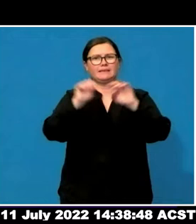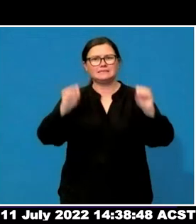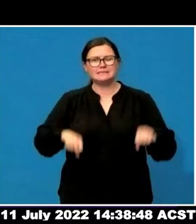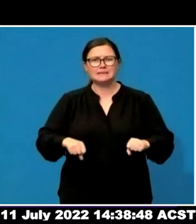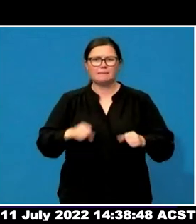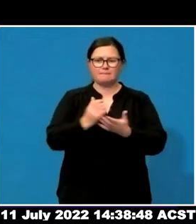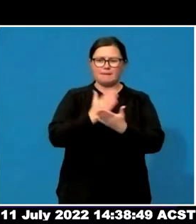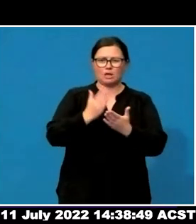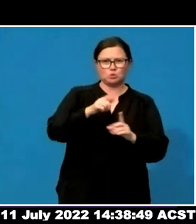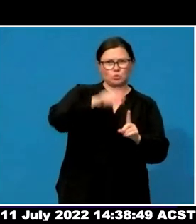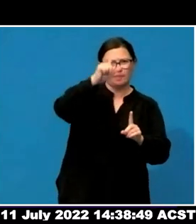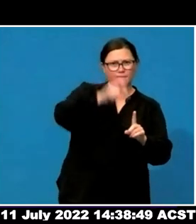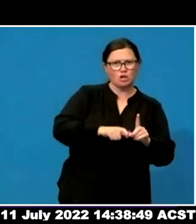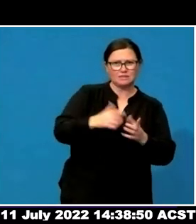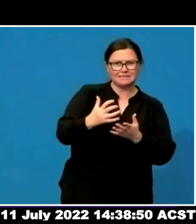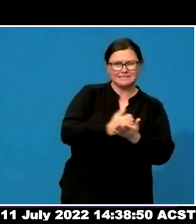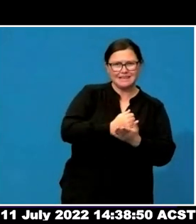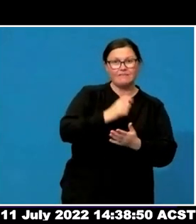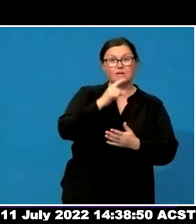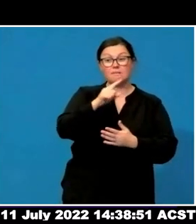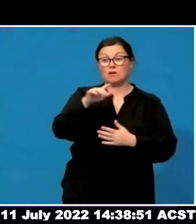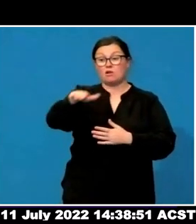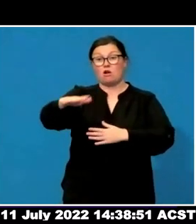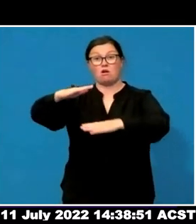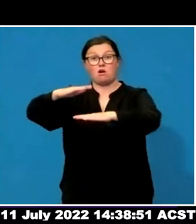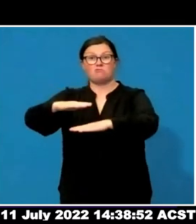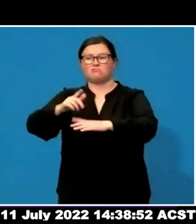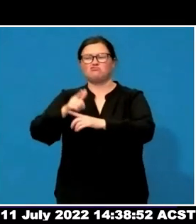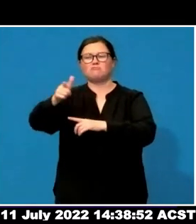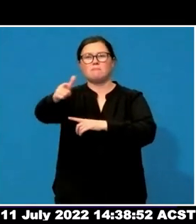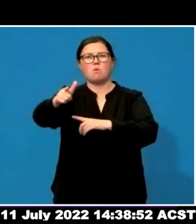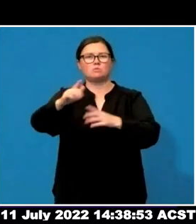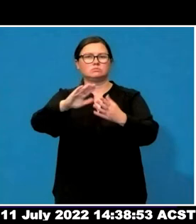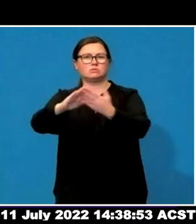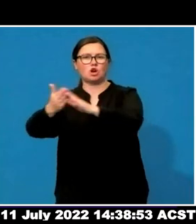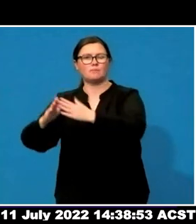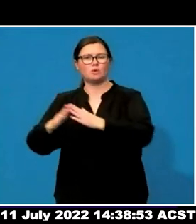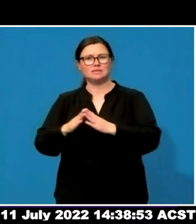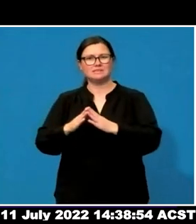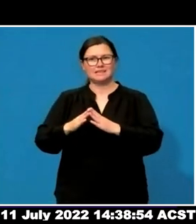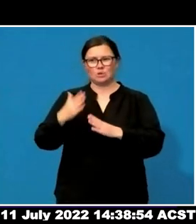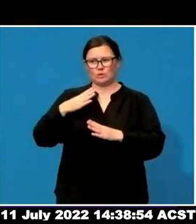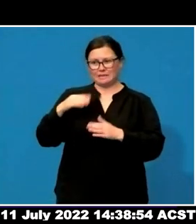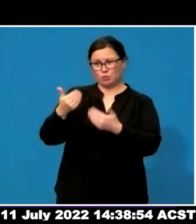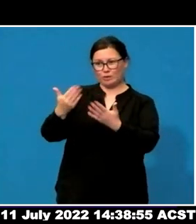out there on the remote communities need to be afforded the liberty and the freedom to be